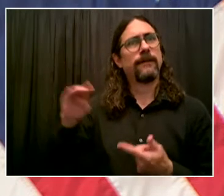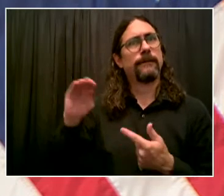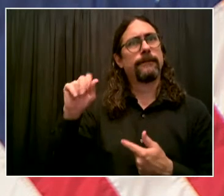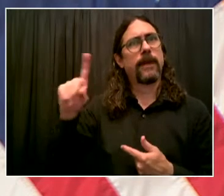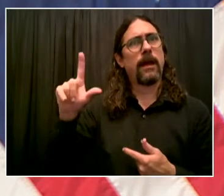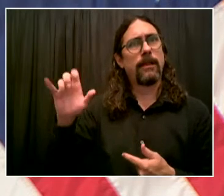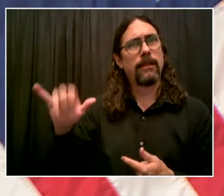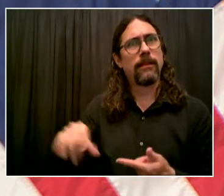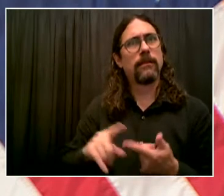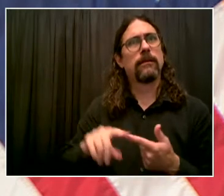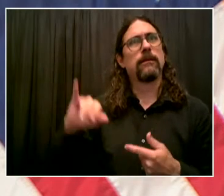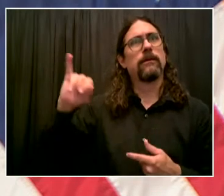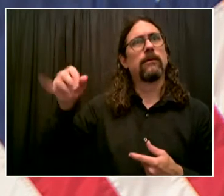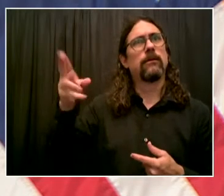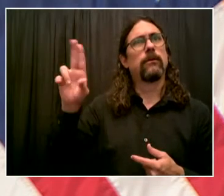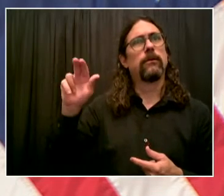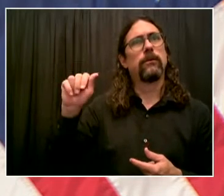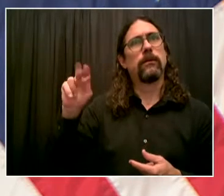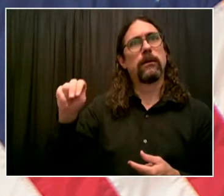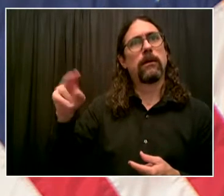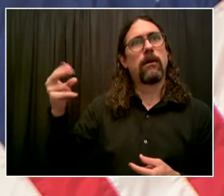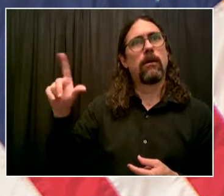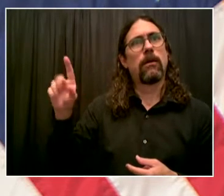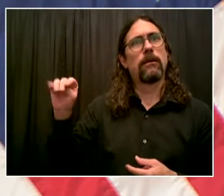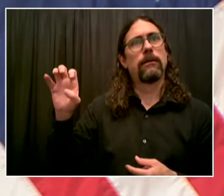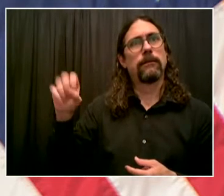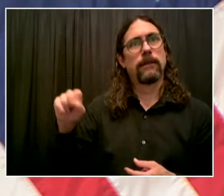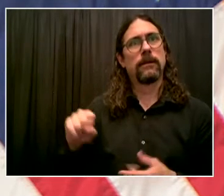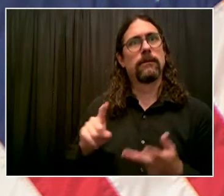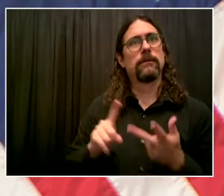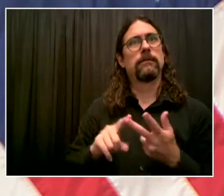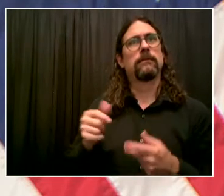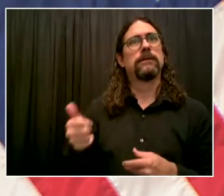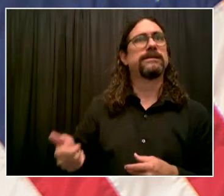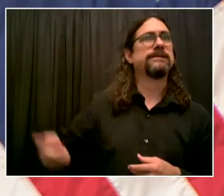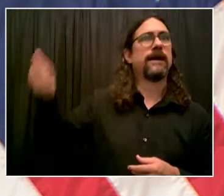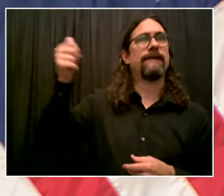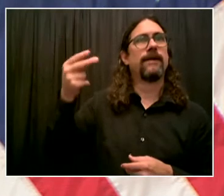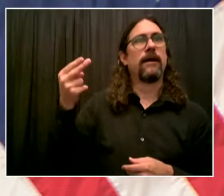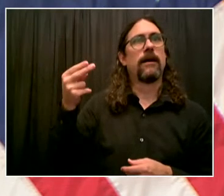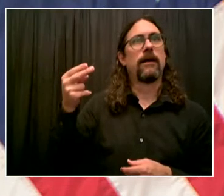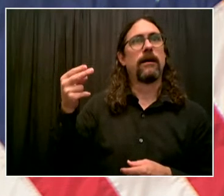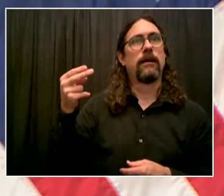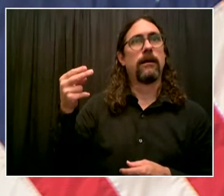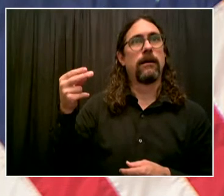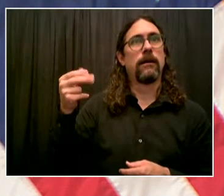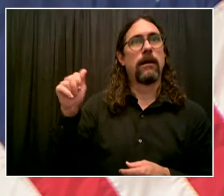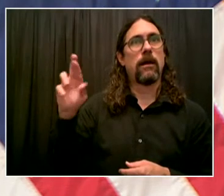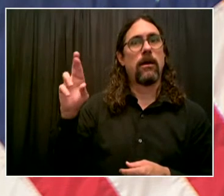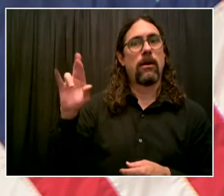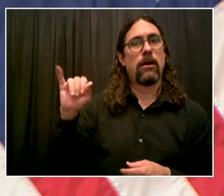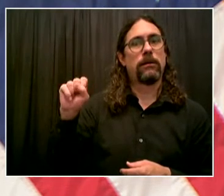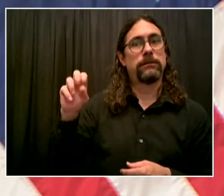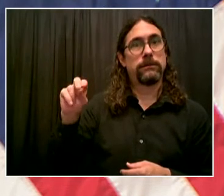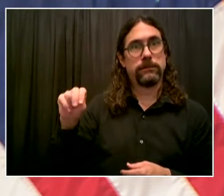A SAFE WEEKEND. WE HAVE SEVERAL